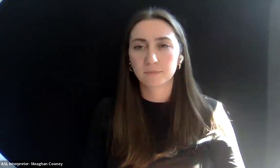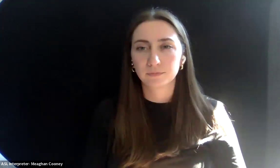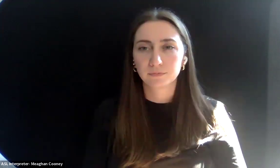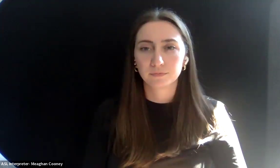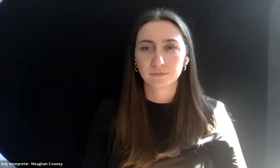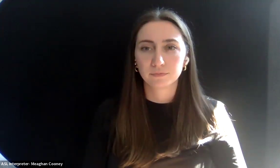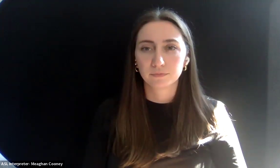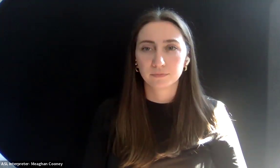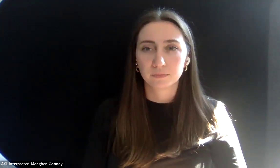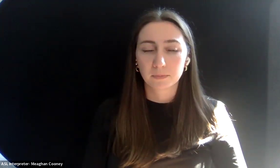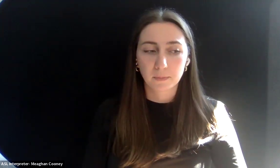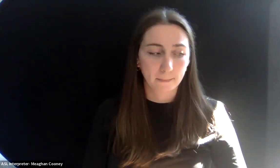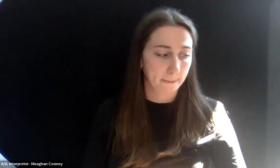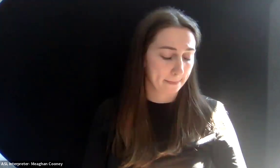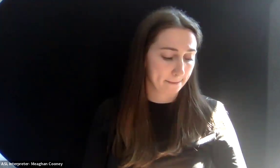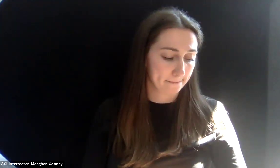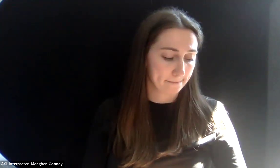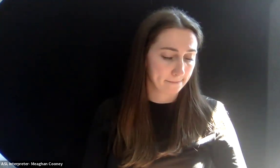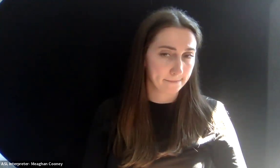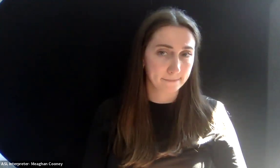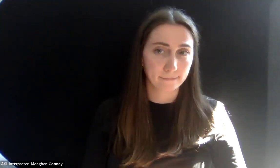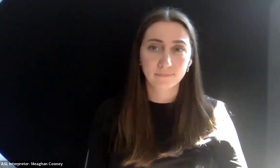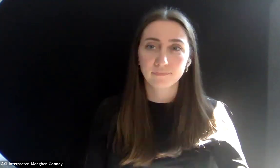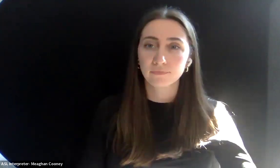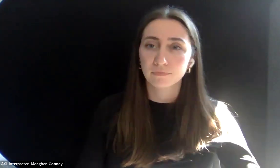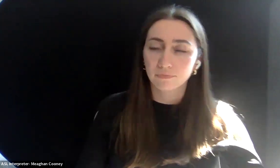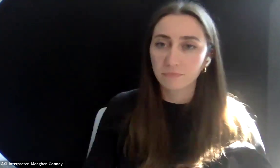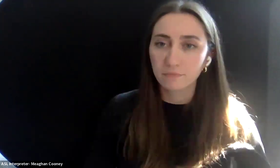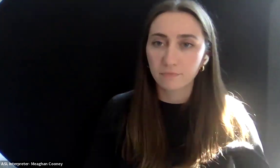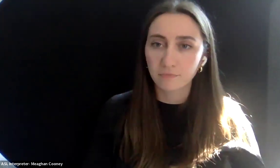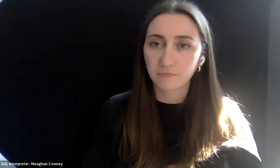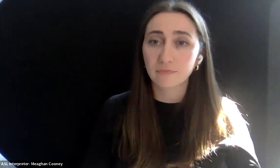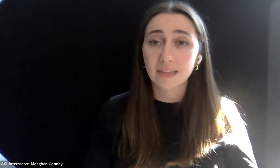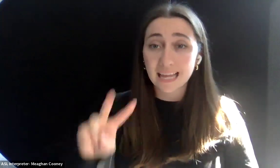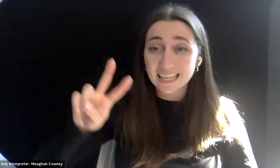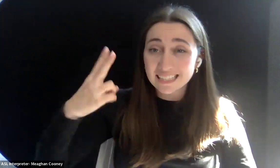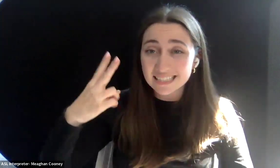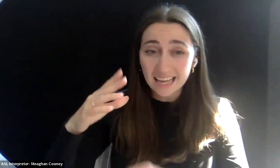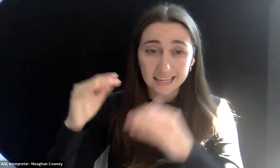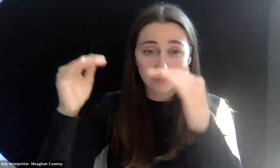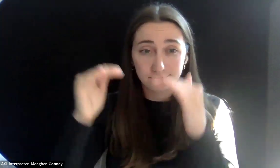OK. And then the second area where minimum requirements would be added is relative to stormwater sizing.